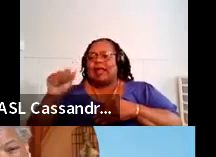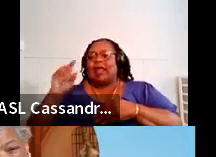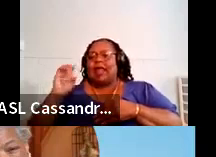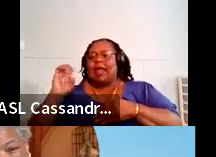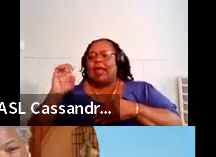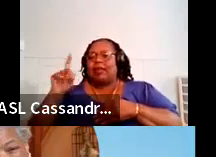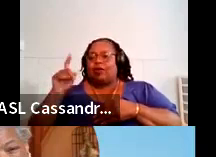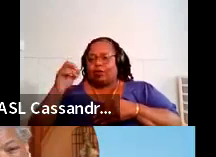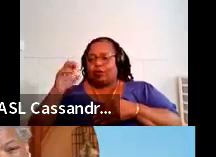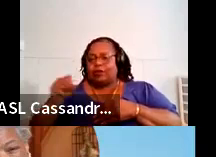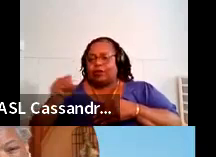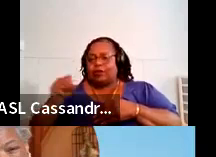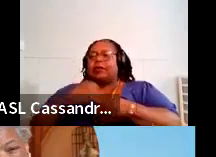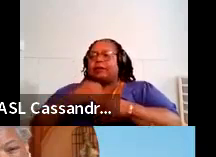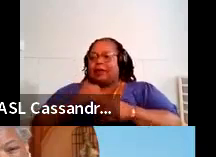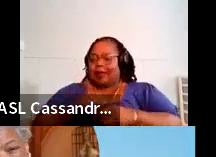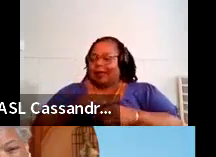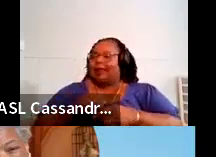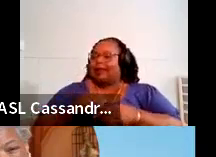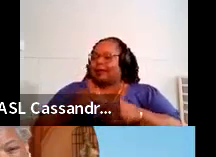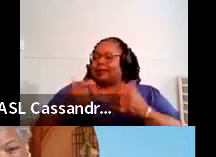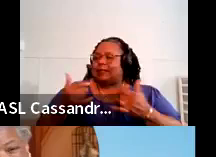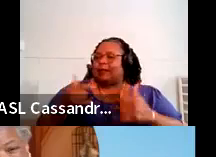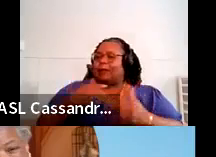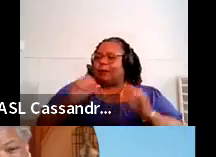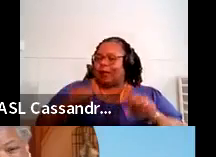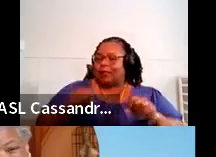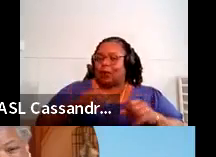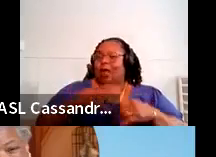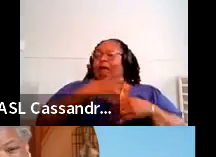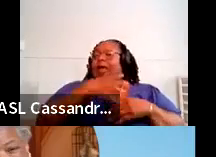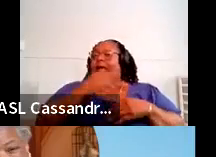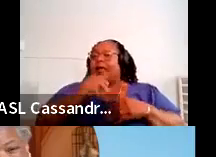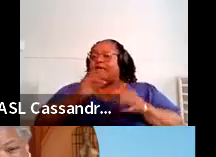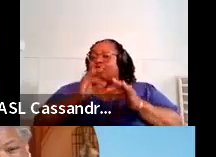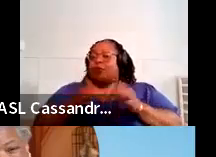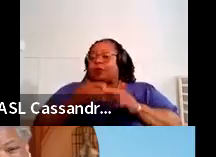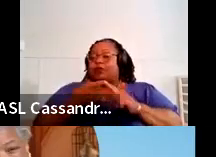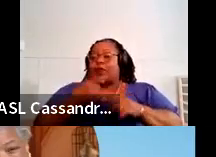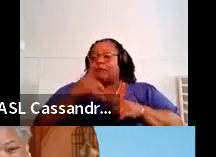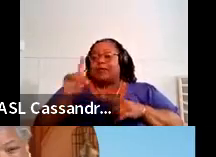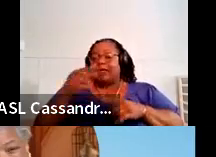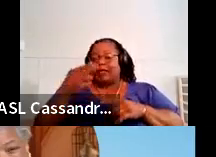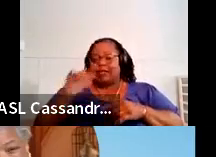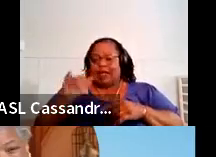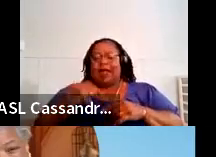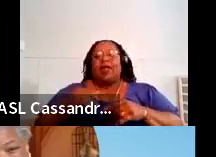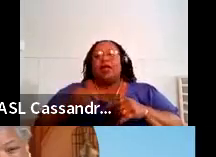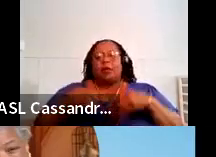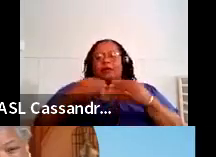program. I'd like to thank Zulay Rojas, Vanessa Edwards and Brittany Mellinger